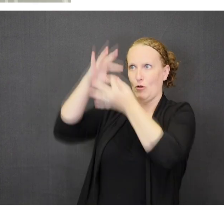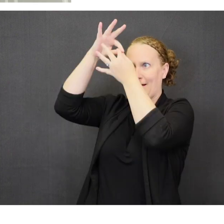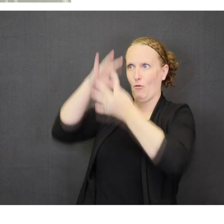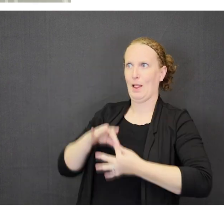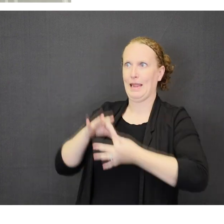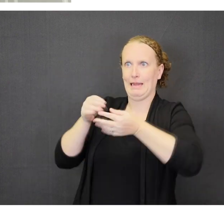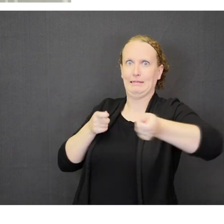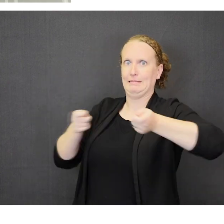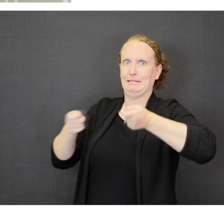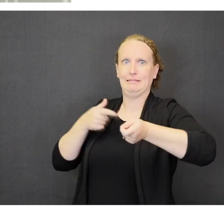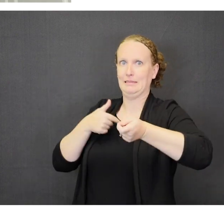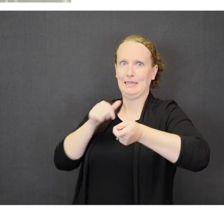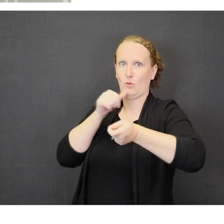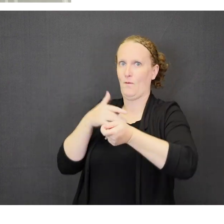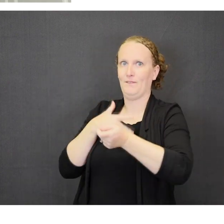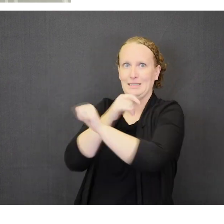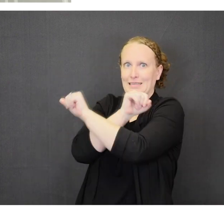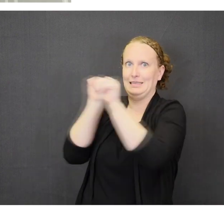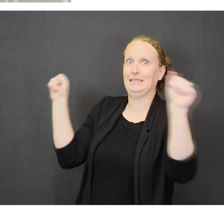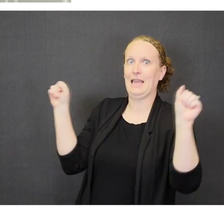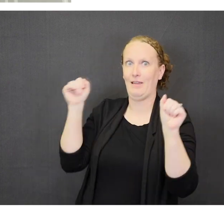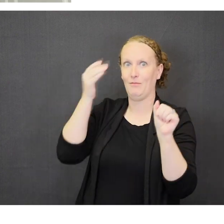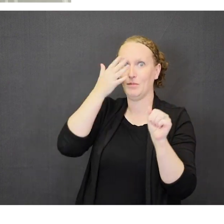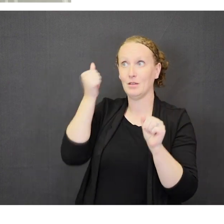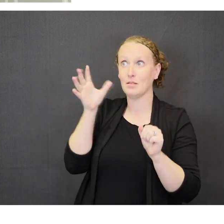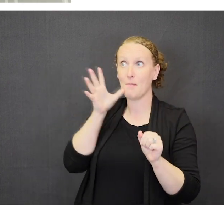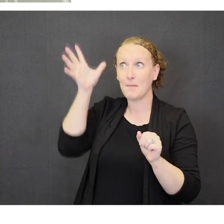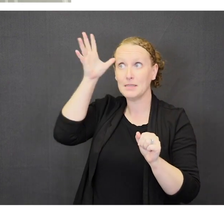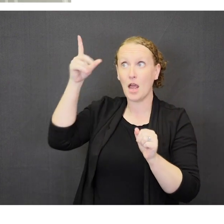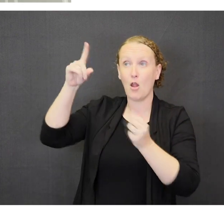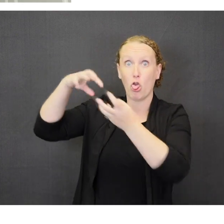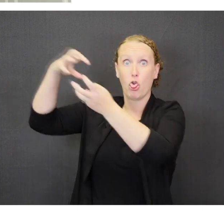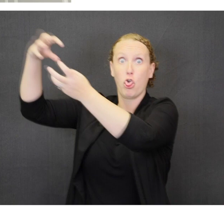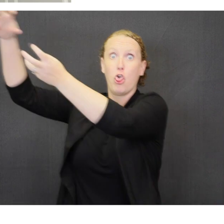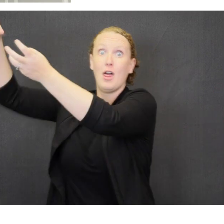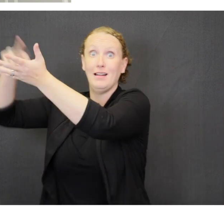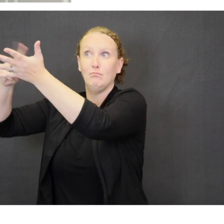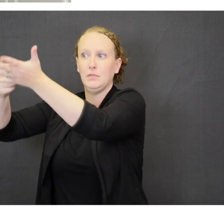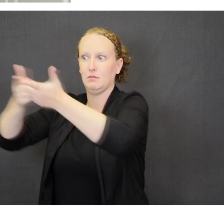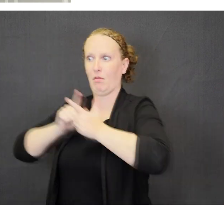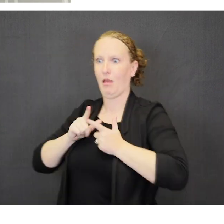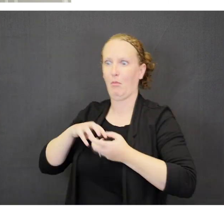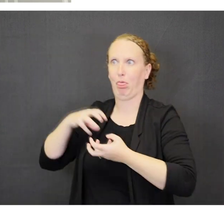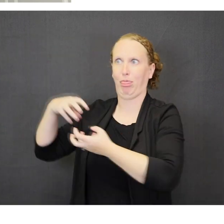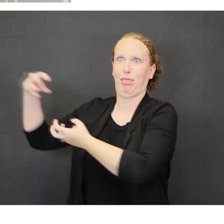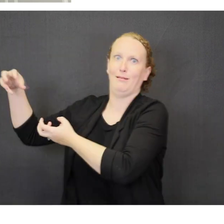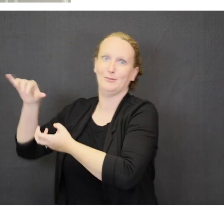the ability to feel a sense of safety because we're spinning which then their